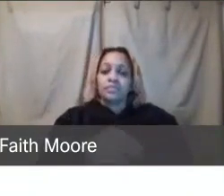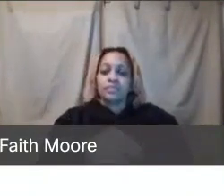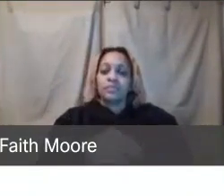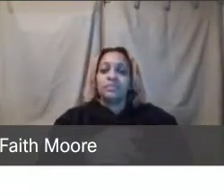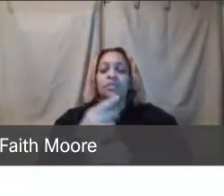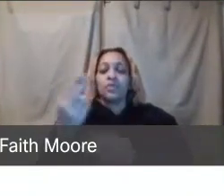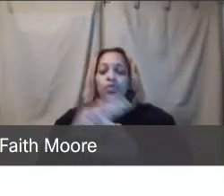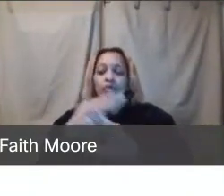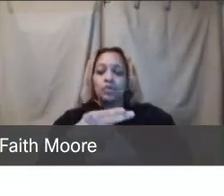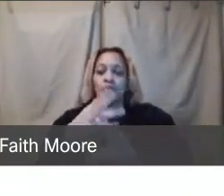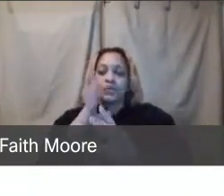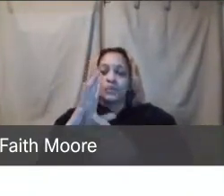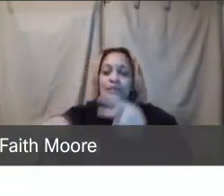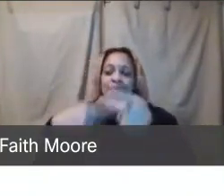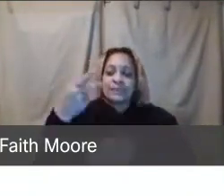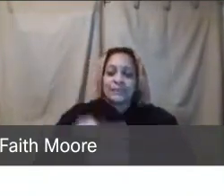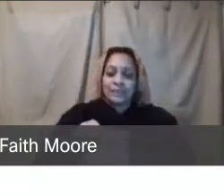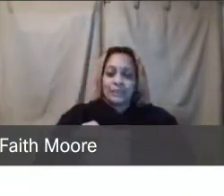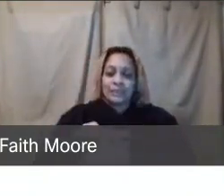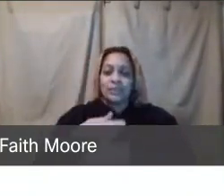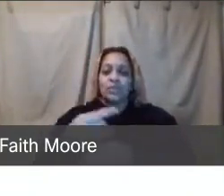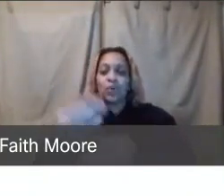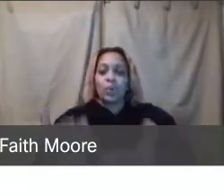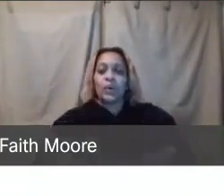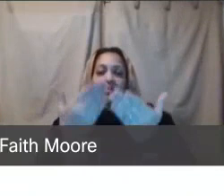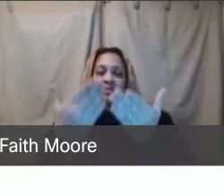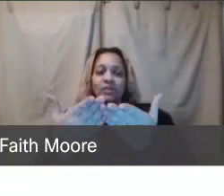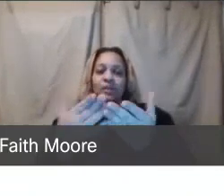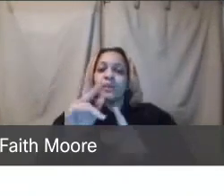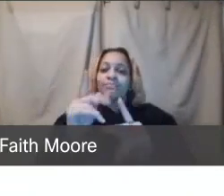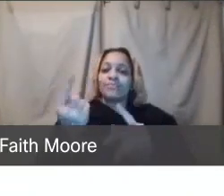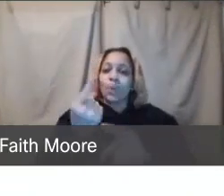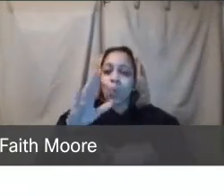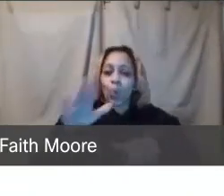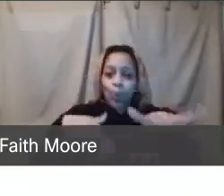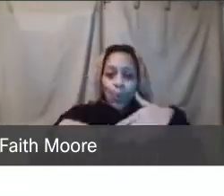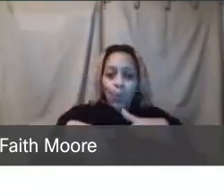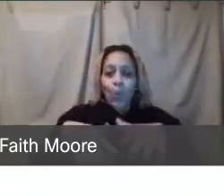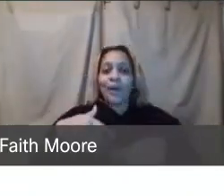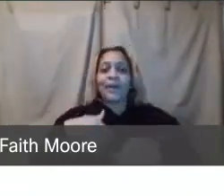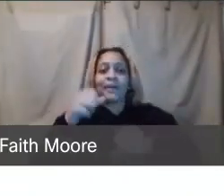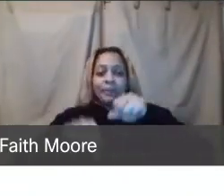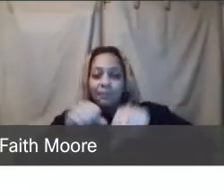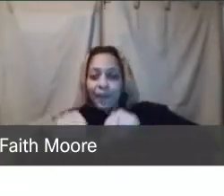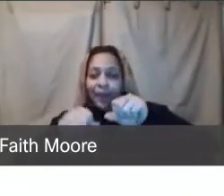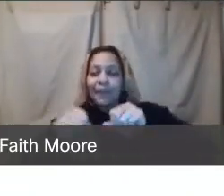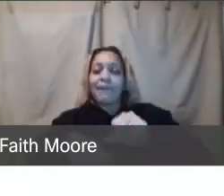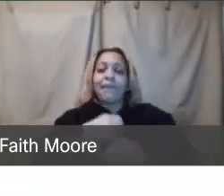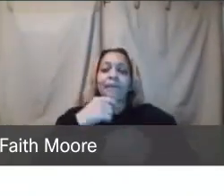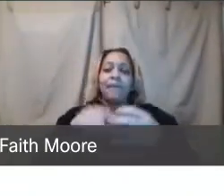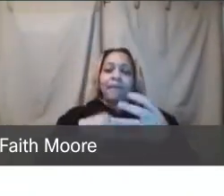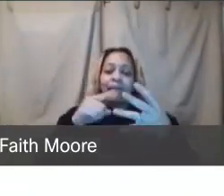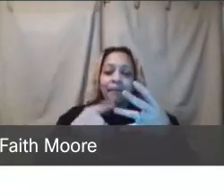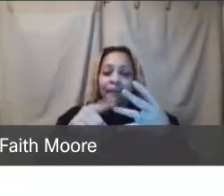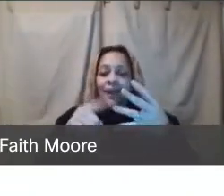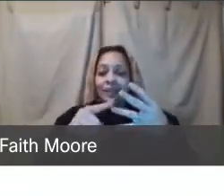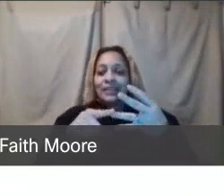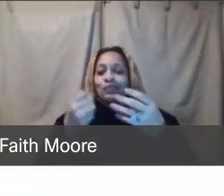and we introduce the kind of persona of a person walking a person biking a person driving a person in town to tour the assets and really,